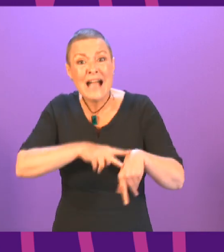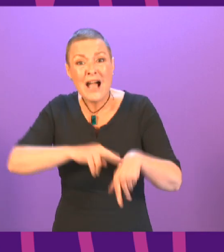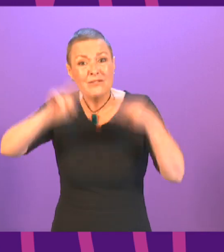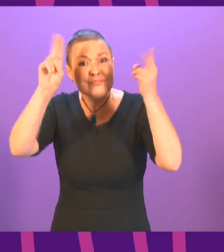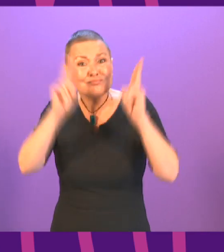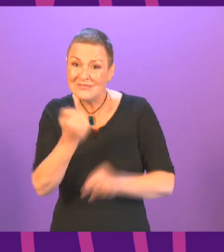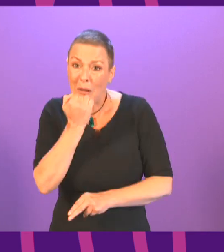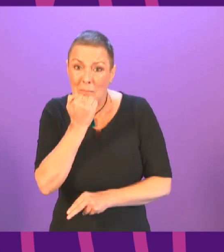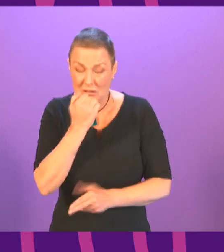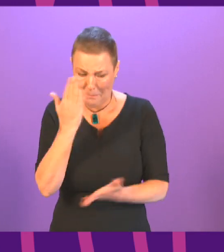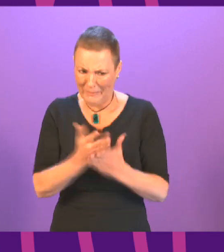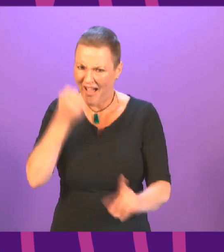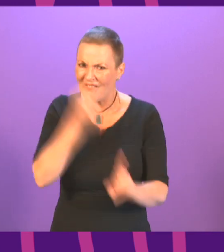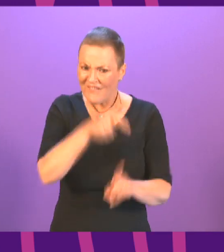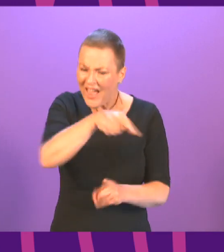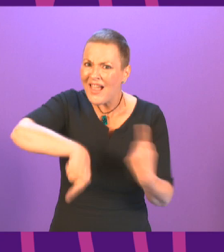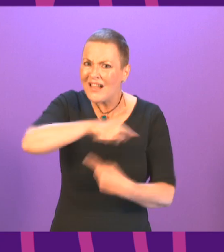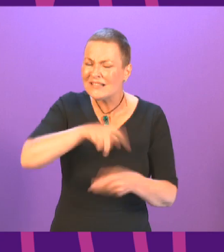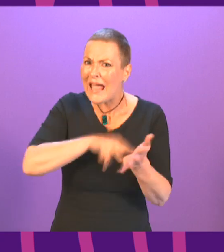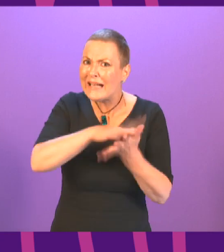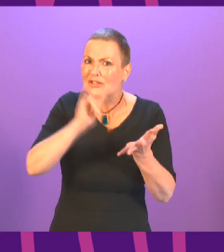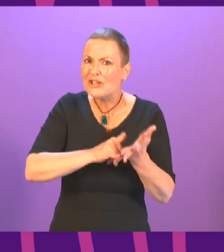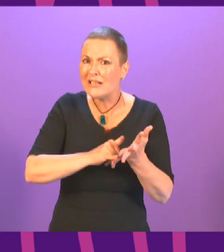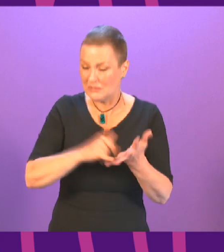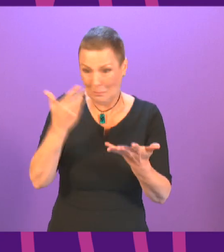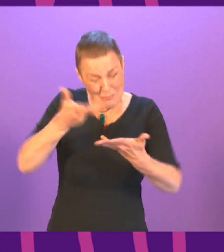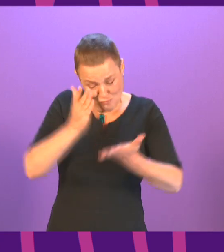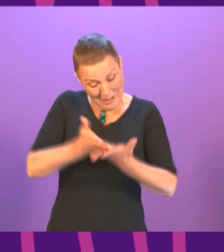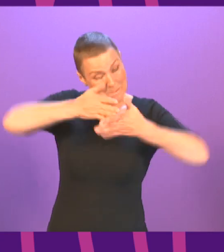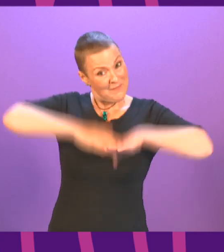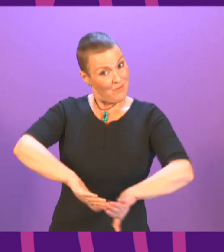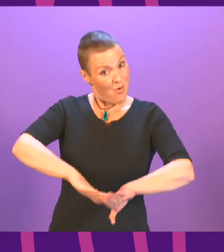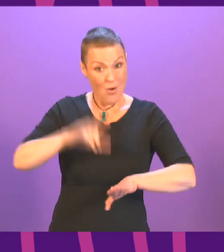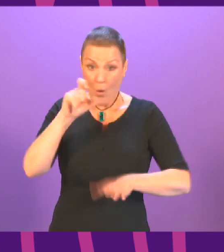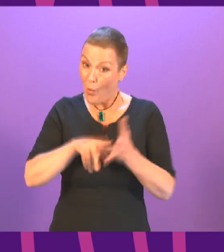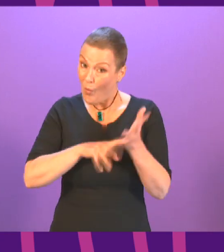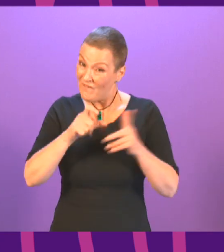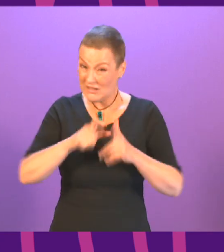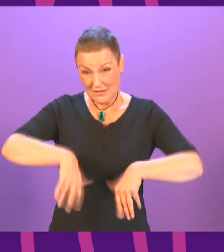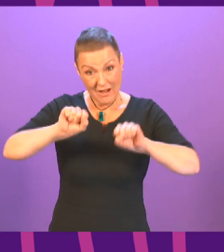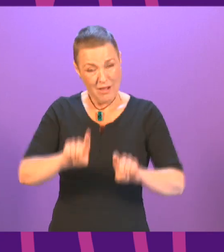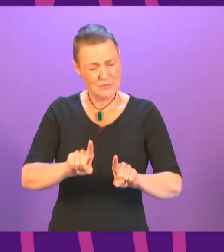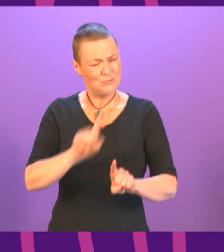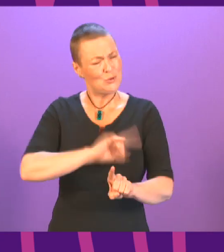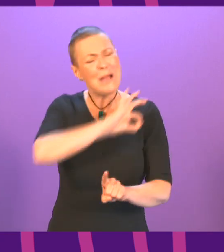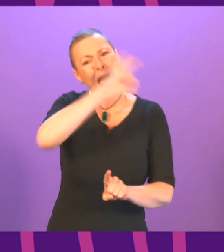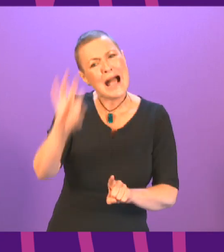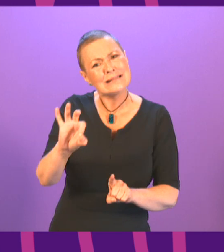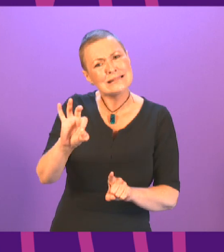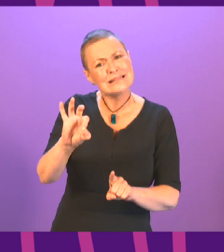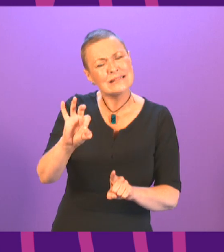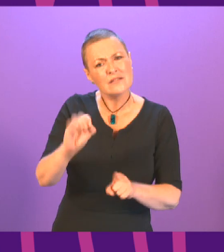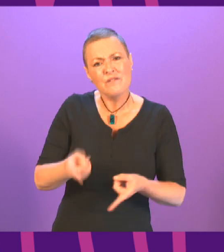were already having a profound impact on staff and their workloads. What action will the